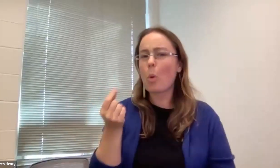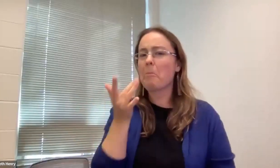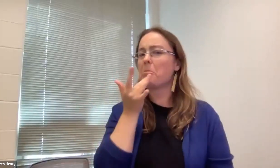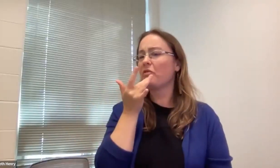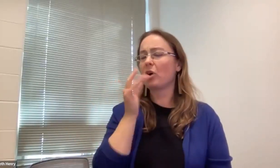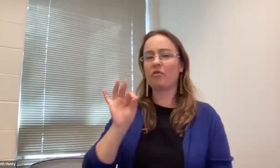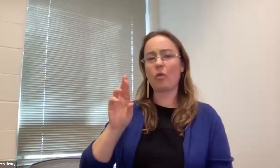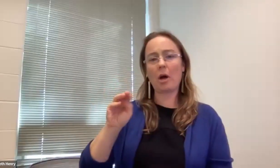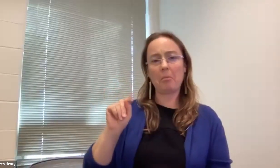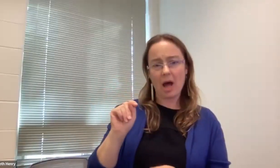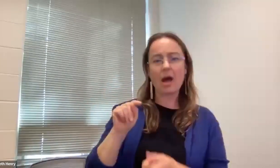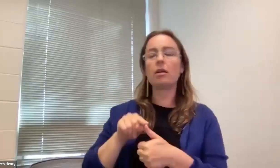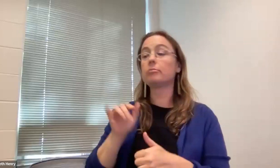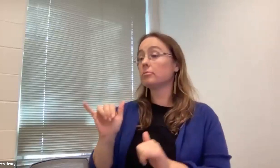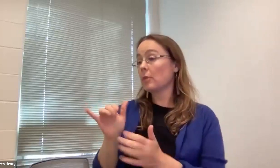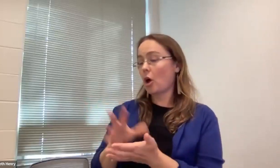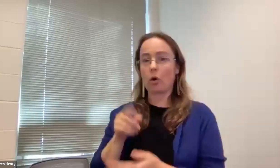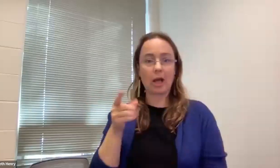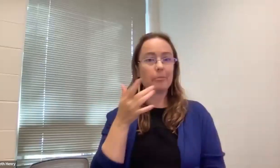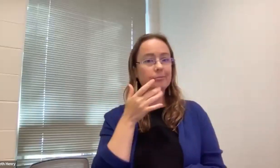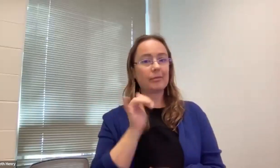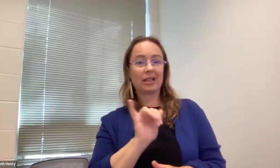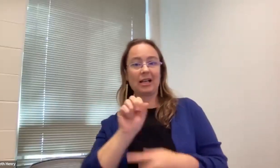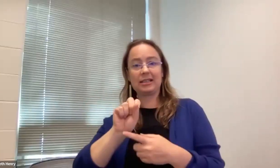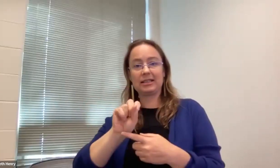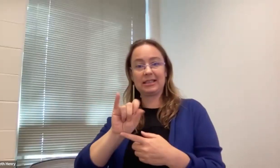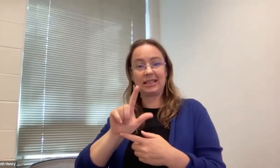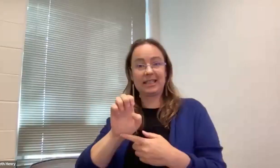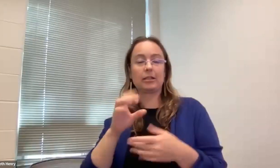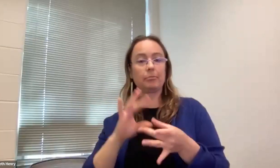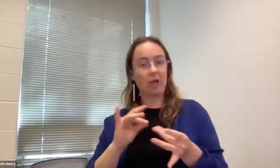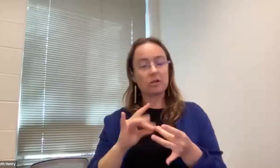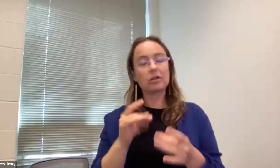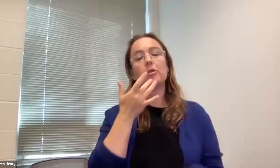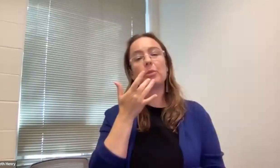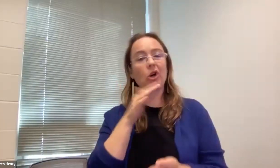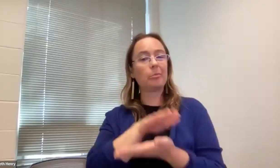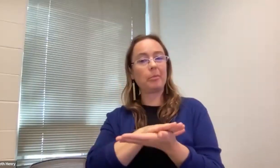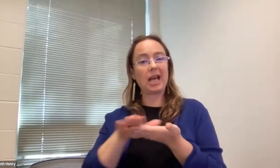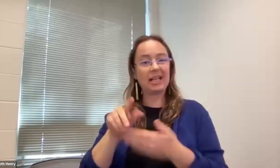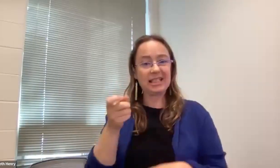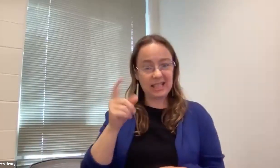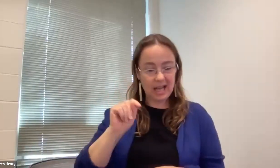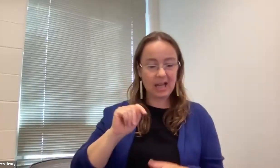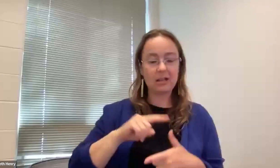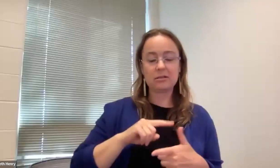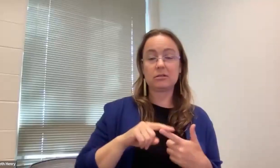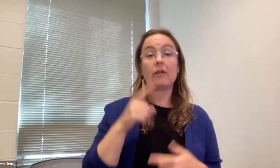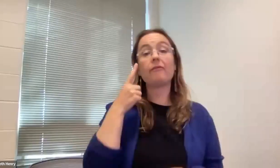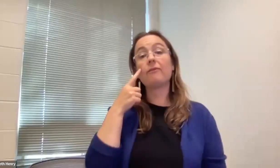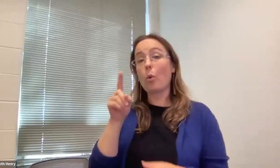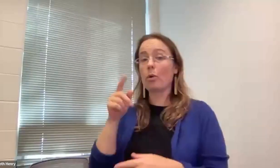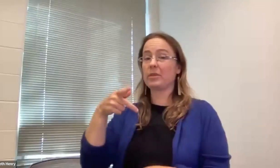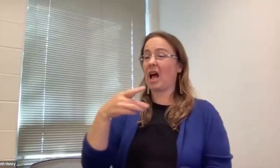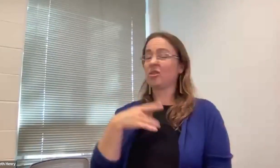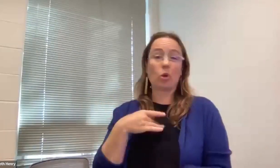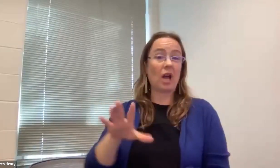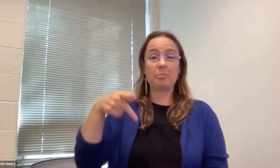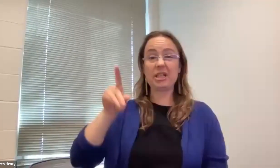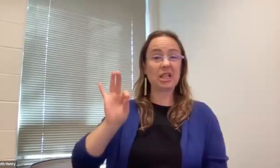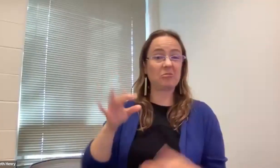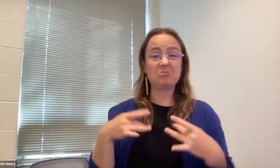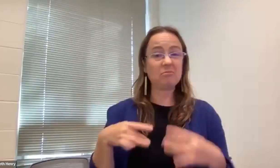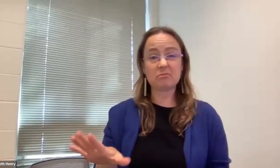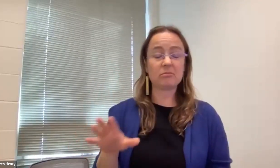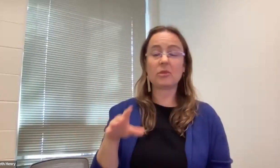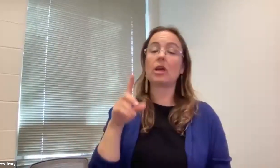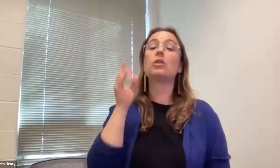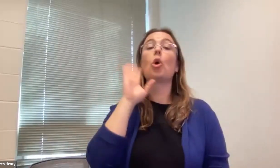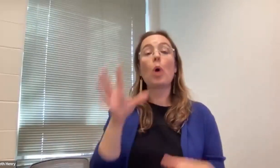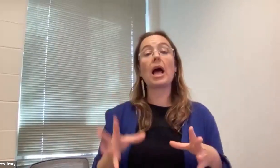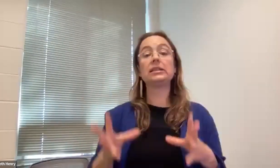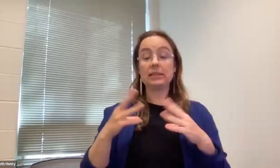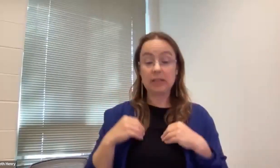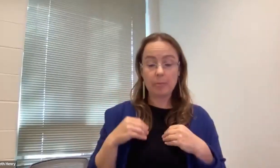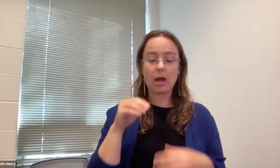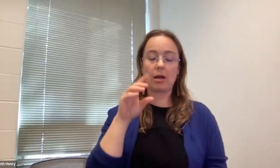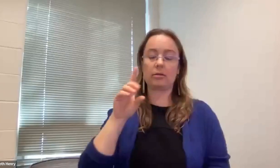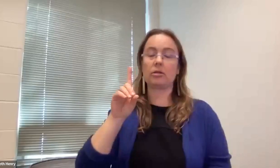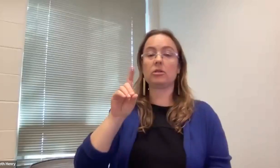Gustavo Navarrete (he/him/él): I work with one that my individual, and they have specific types of formats that they like to follow uh, like Sheila mentioned some like plain text. For as some don't like Pdfs. Um